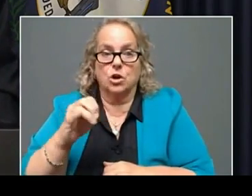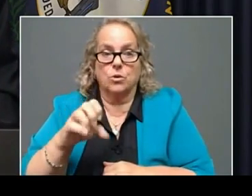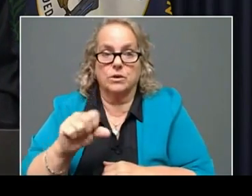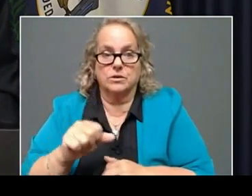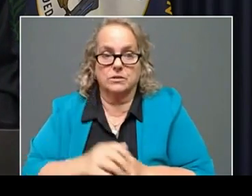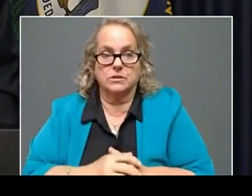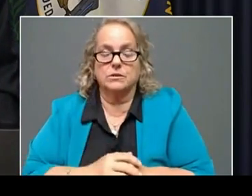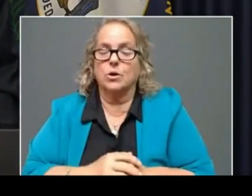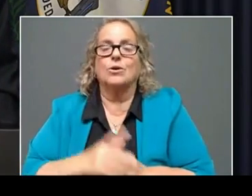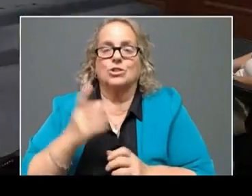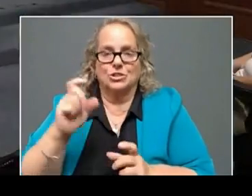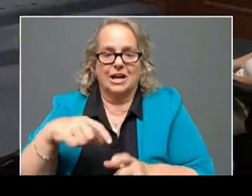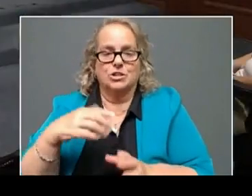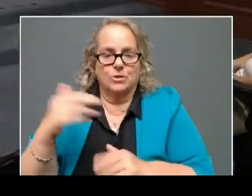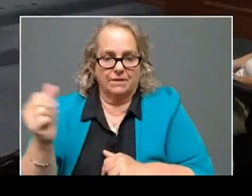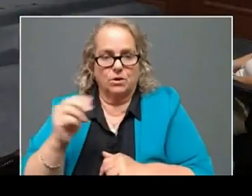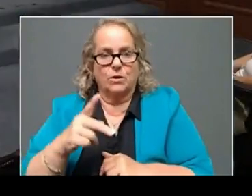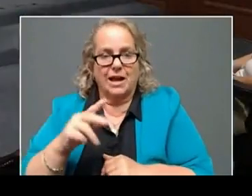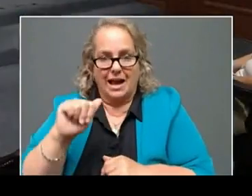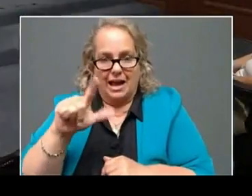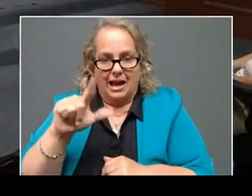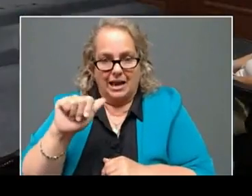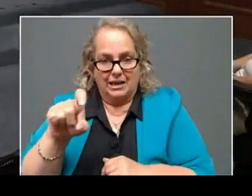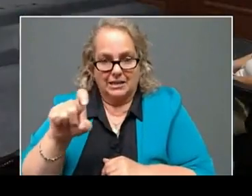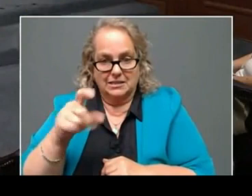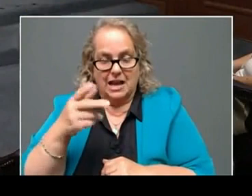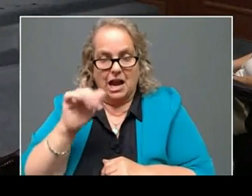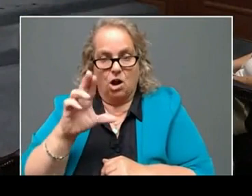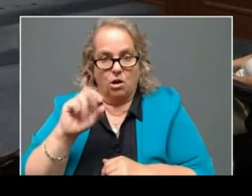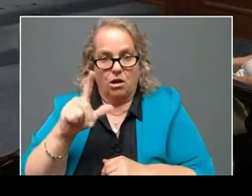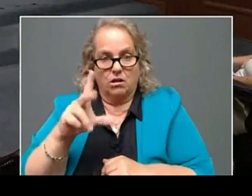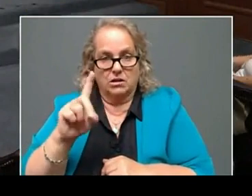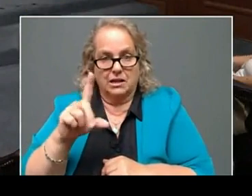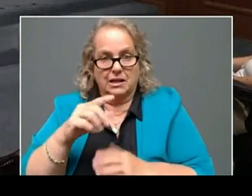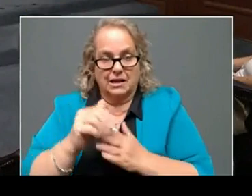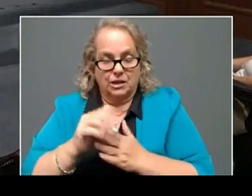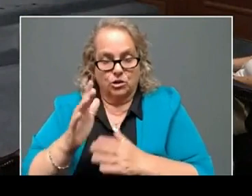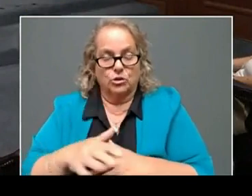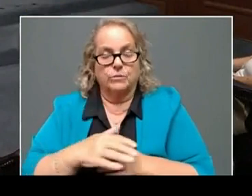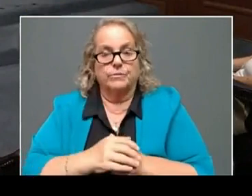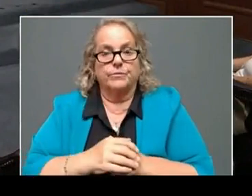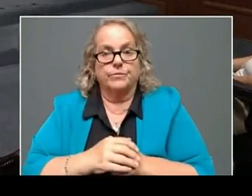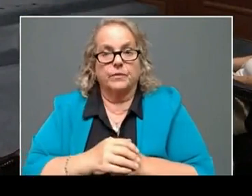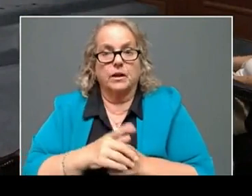Alex herald leader. So you said the number of confirmed cases of the delta